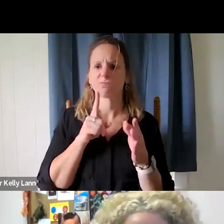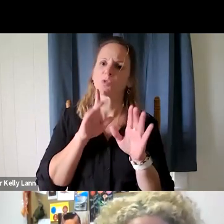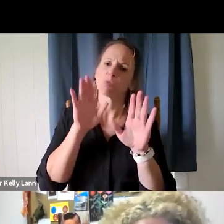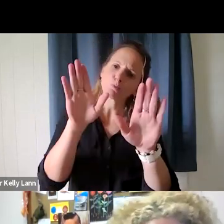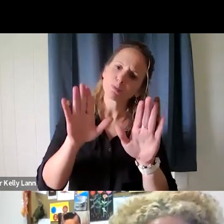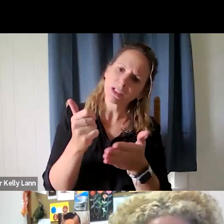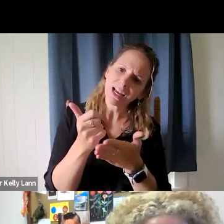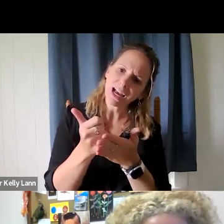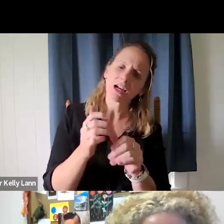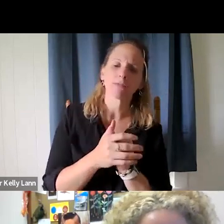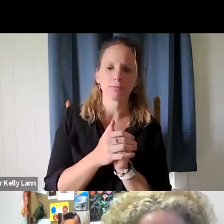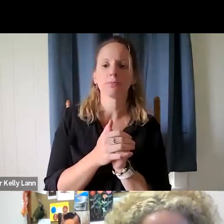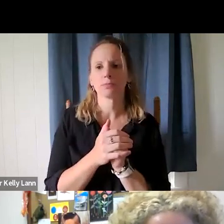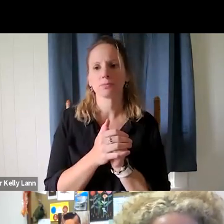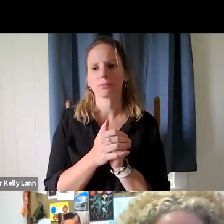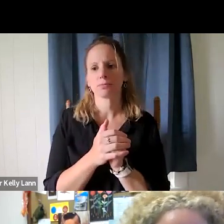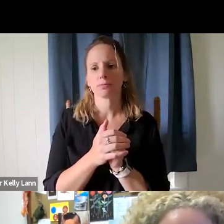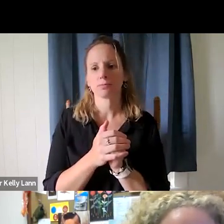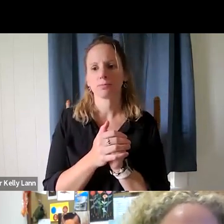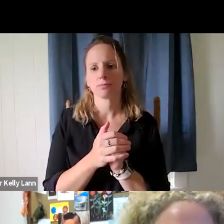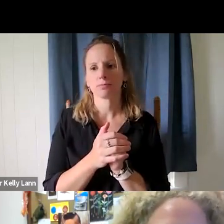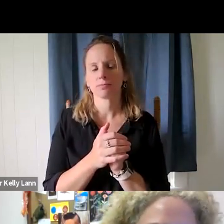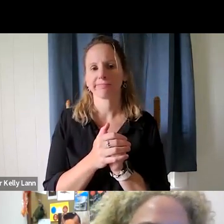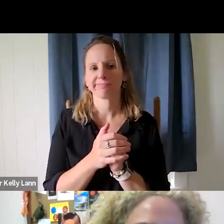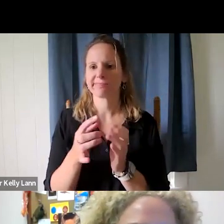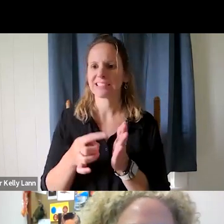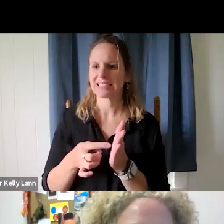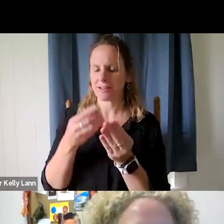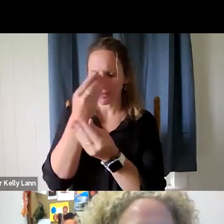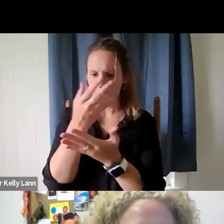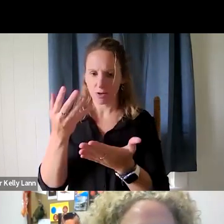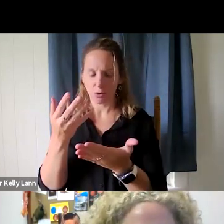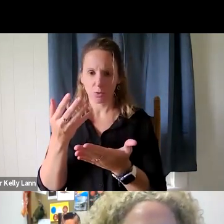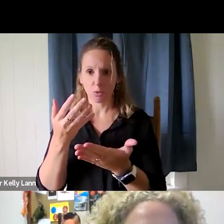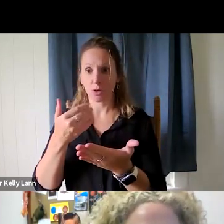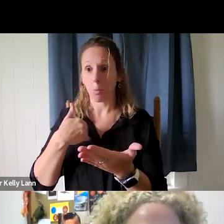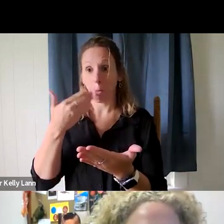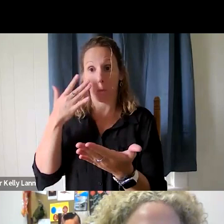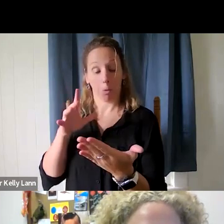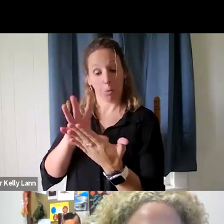and it's also, sometimes it's information we didn't know. And so that's helpful.